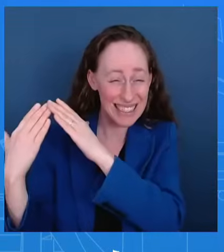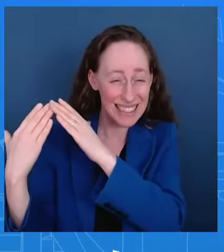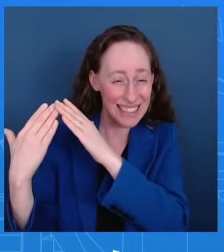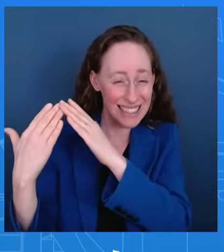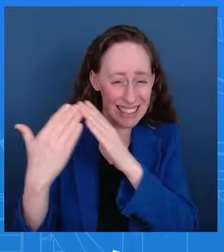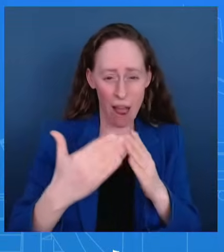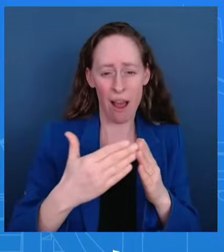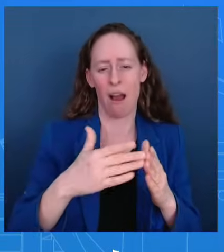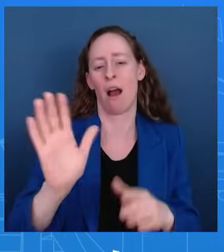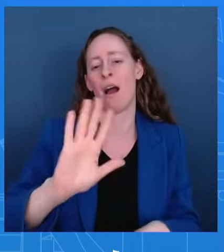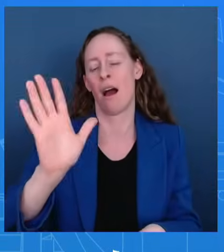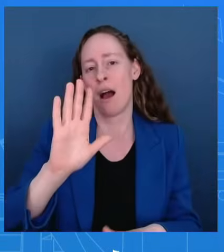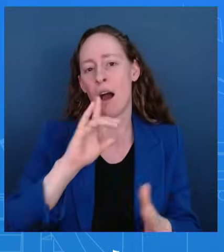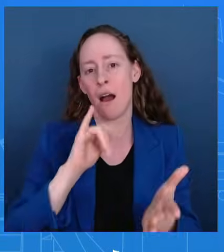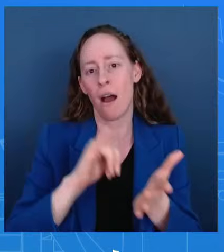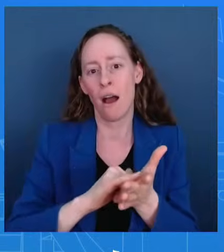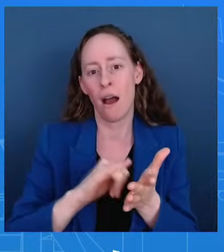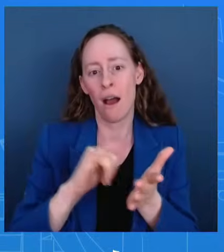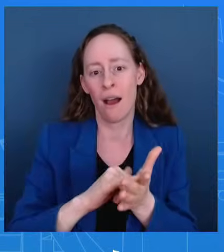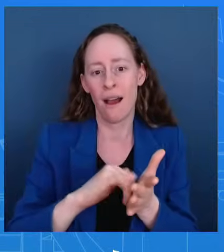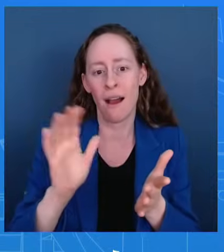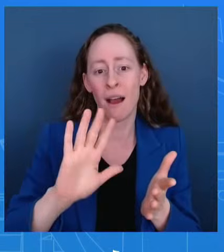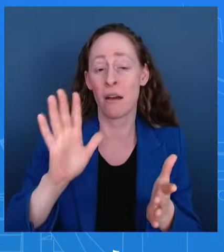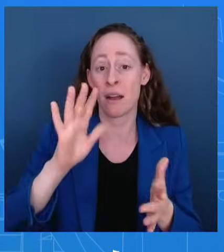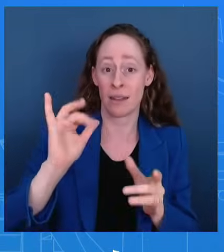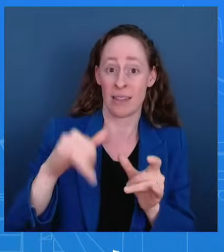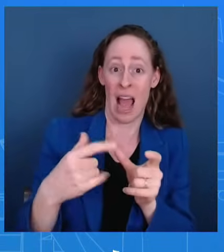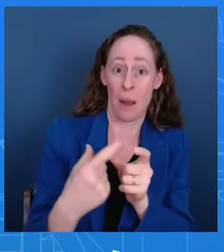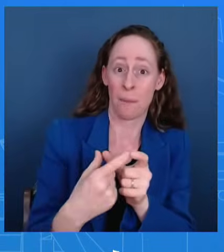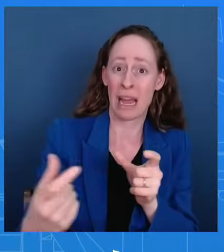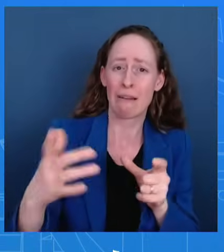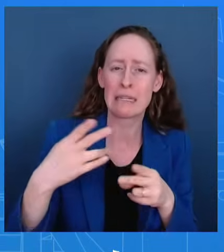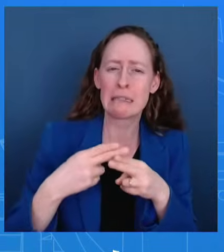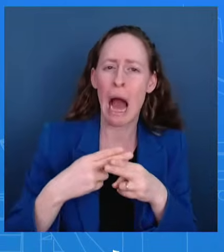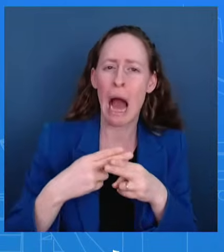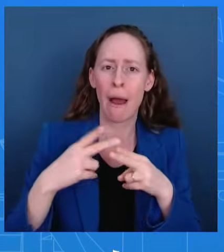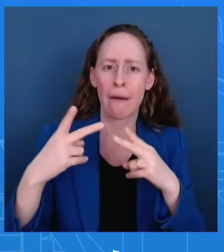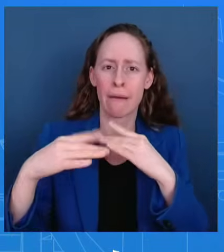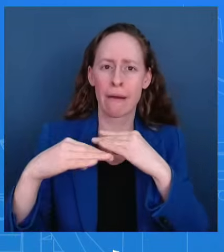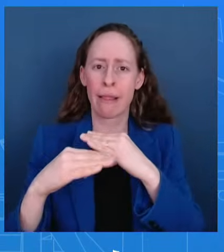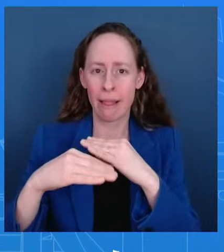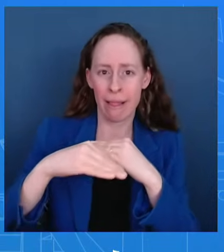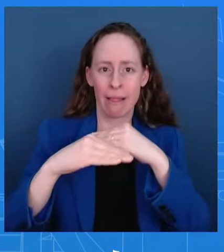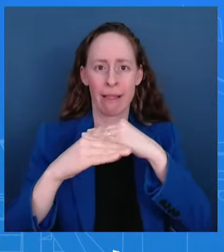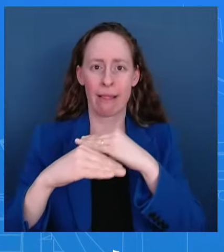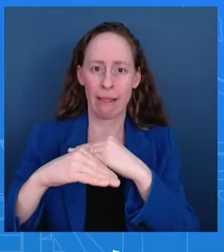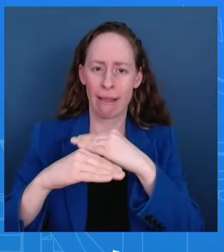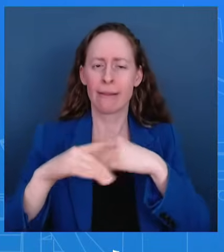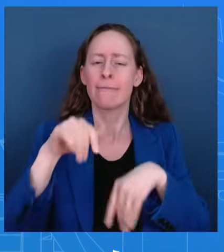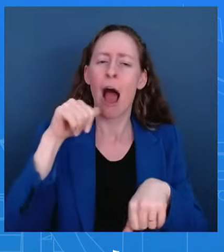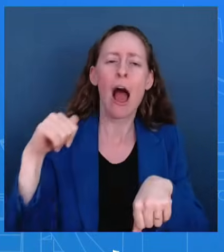It's not -- you know, there's not concrete piles in there. So, what we do is we take the stuff off the bigger ships -- all well off the coast --